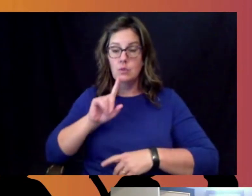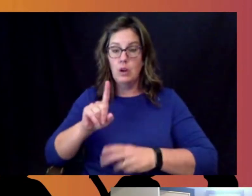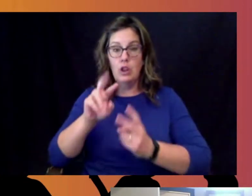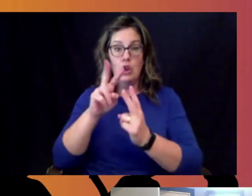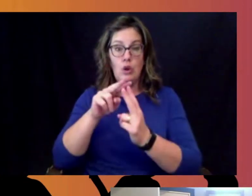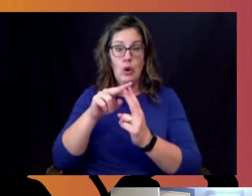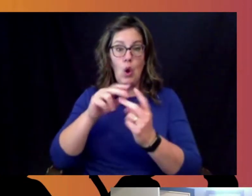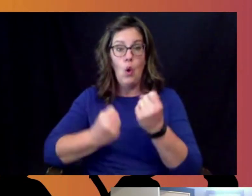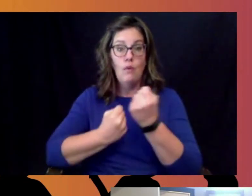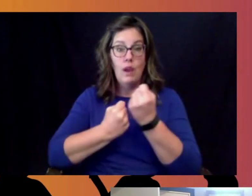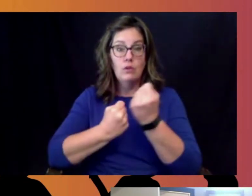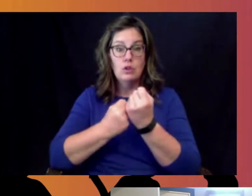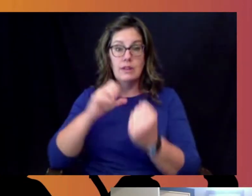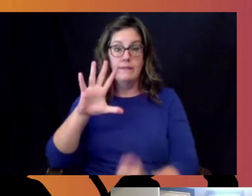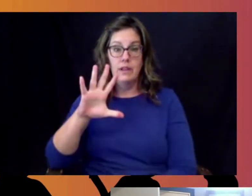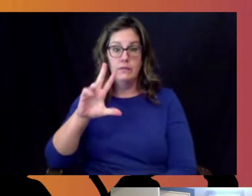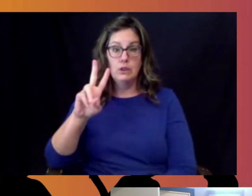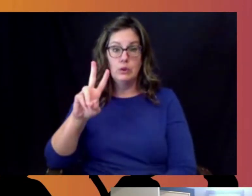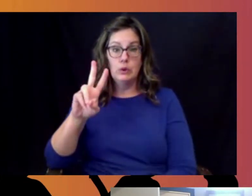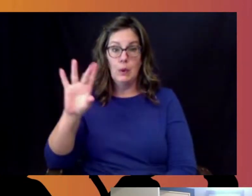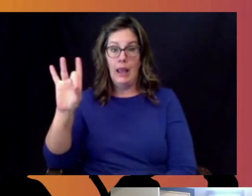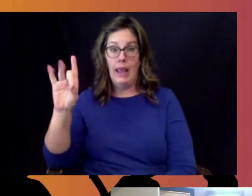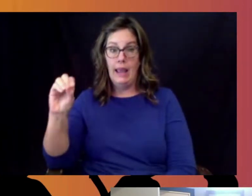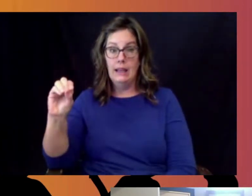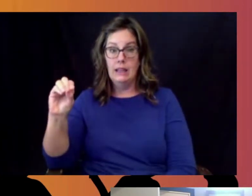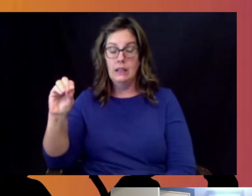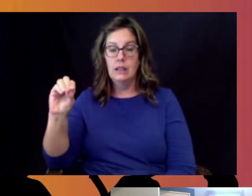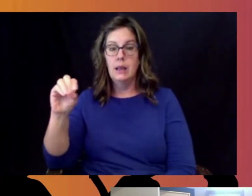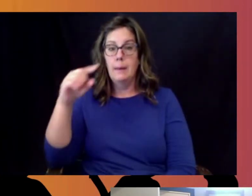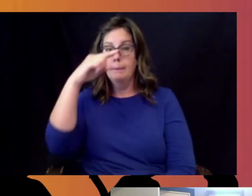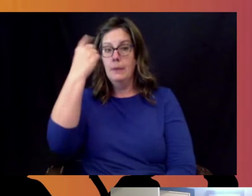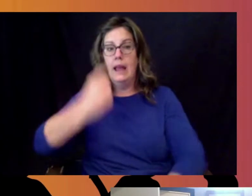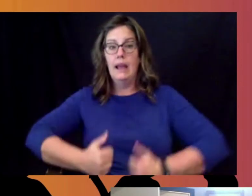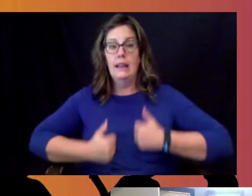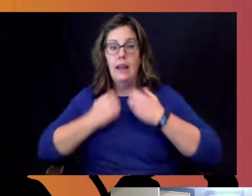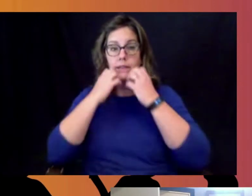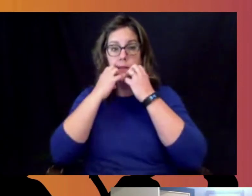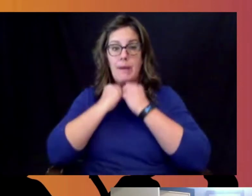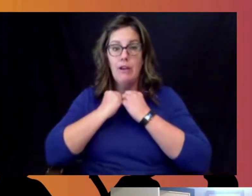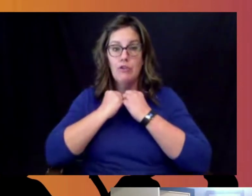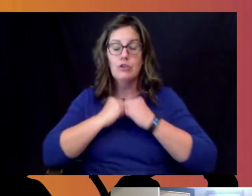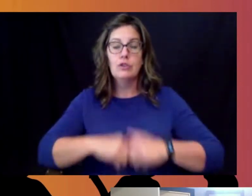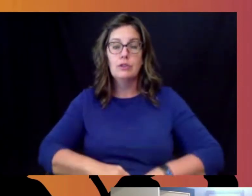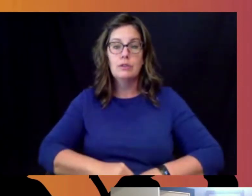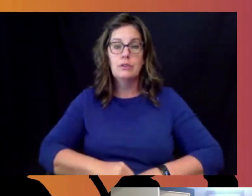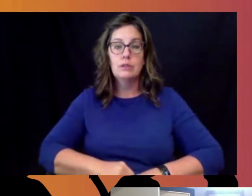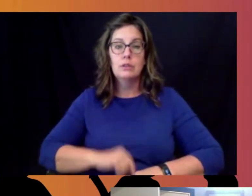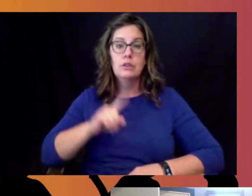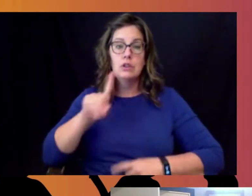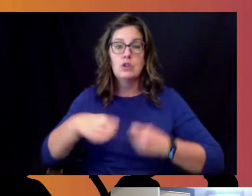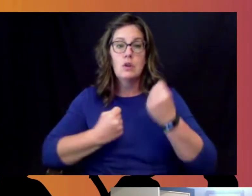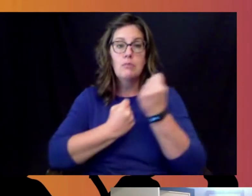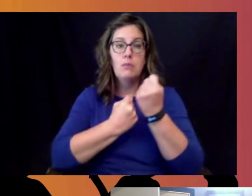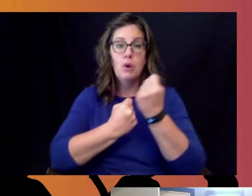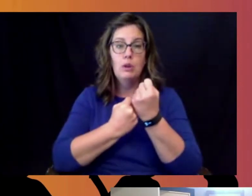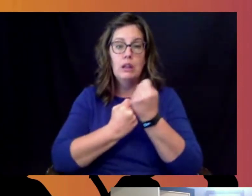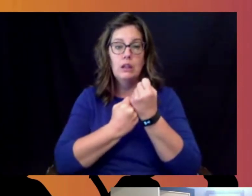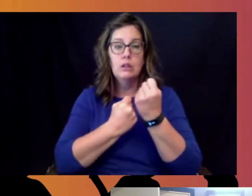lives matter her network is committed to basically promoting social educational and economic change